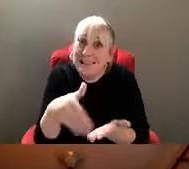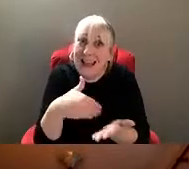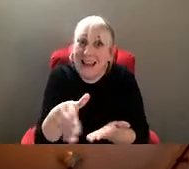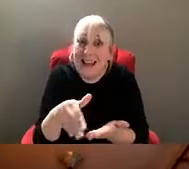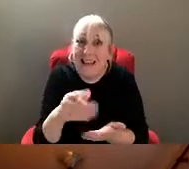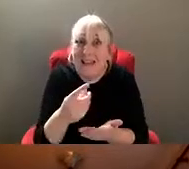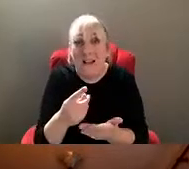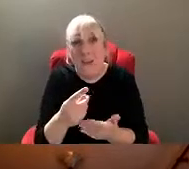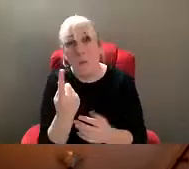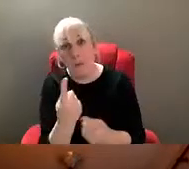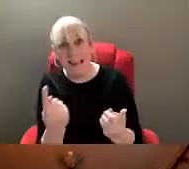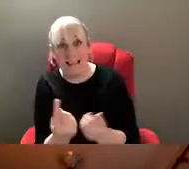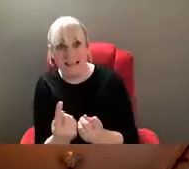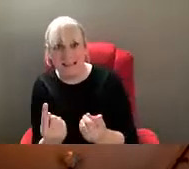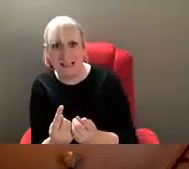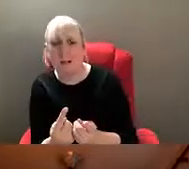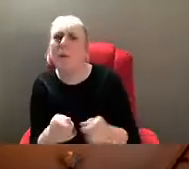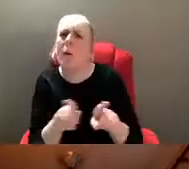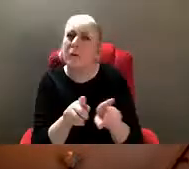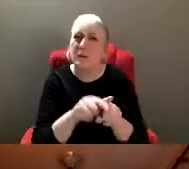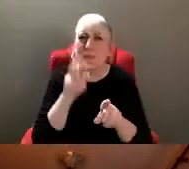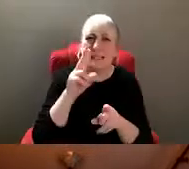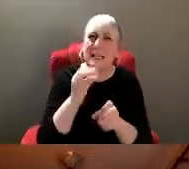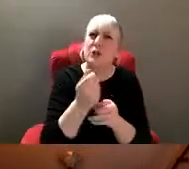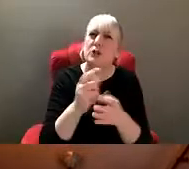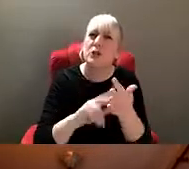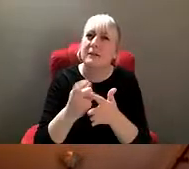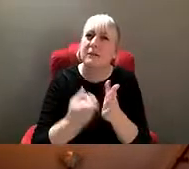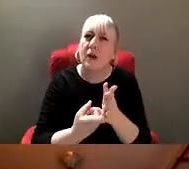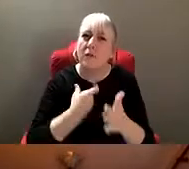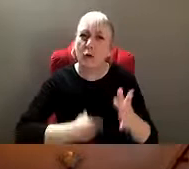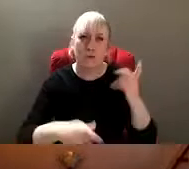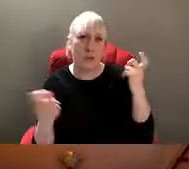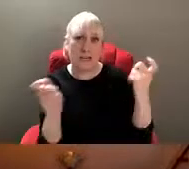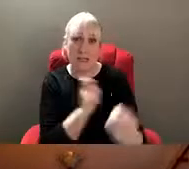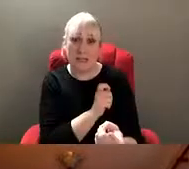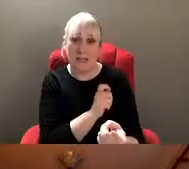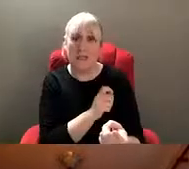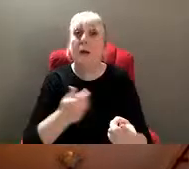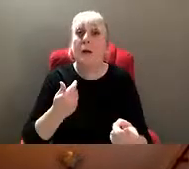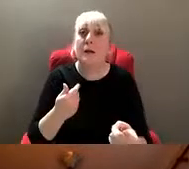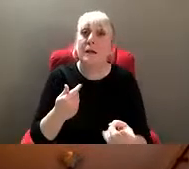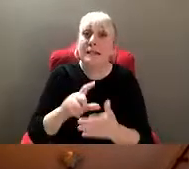see gender roles also changing where women with disabilities were looking after the carriage of